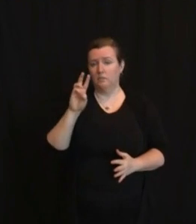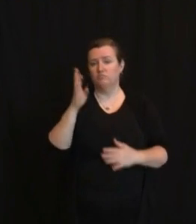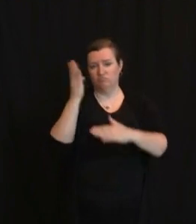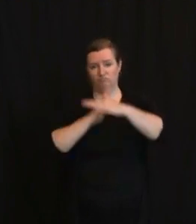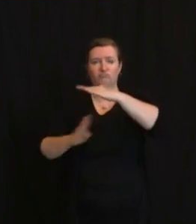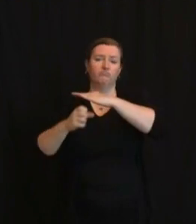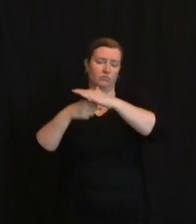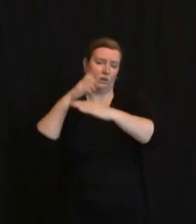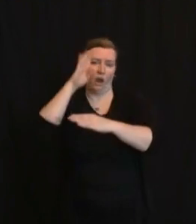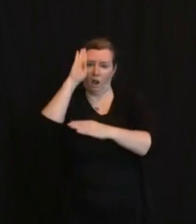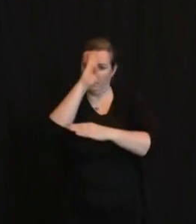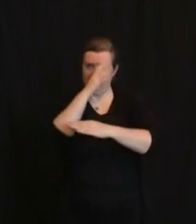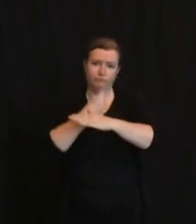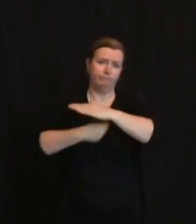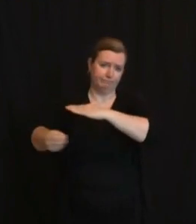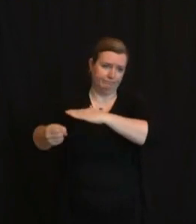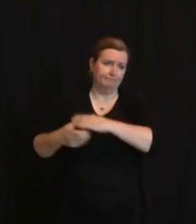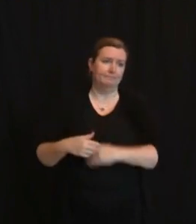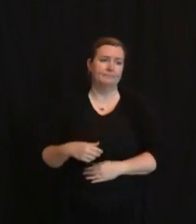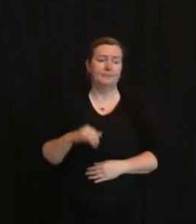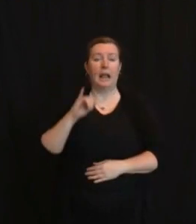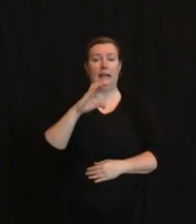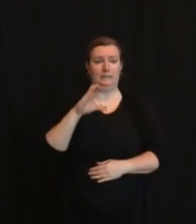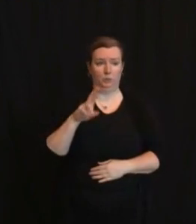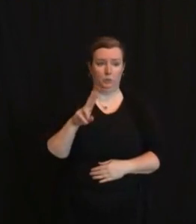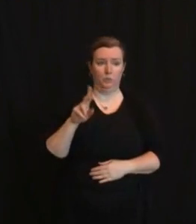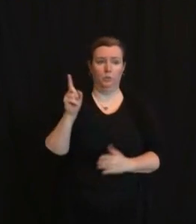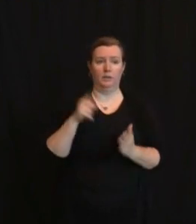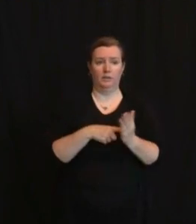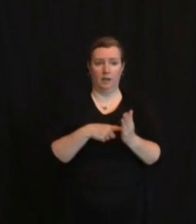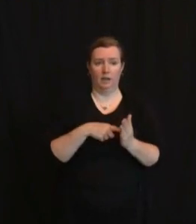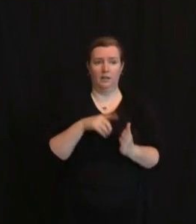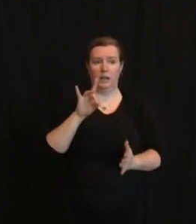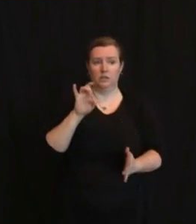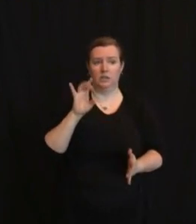REPORT NOW. LAST EVENING THE HOSPITALS REPORTED 6,476